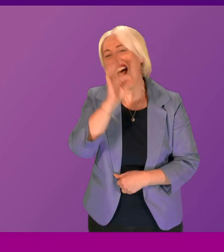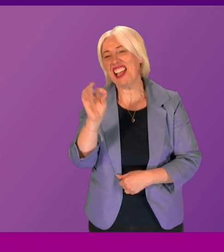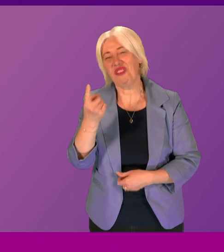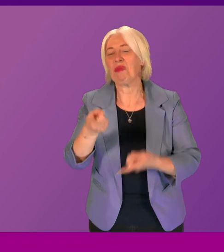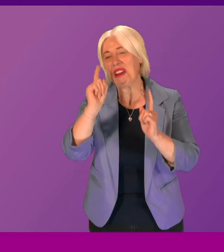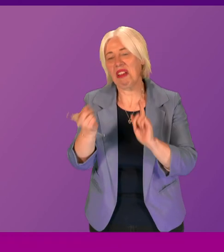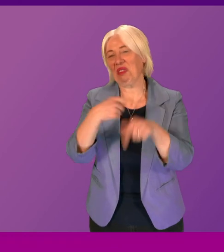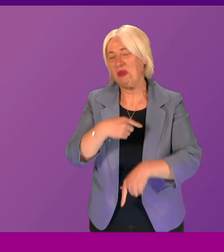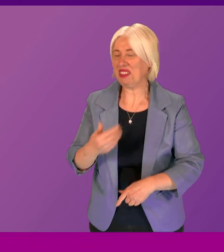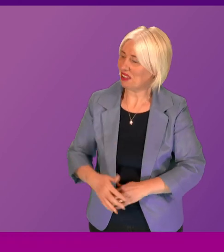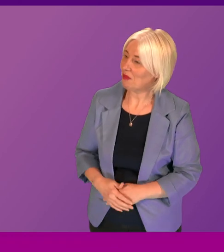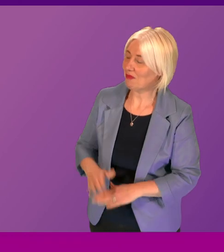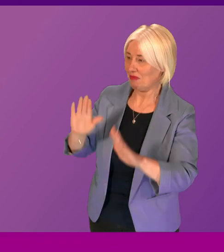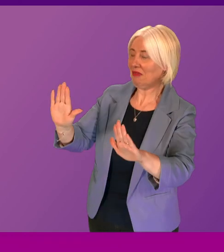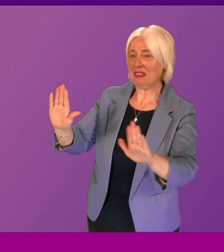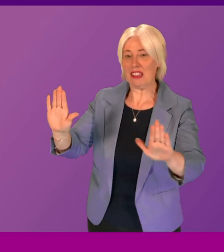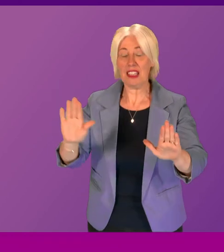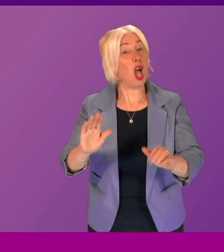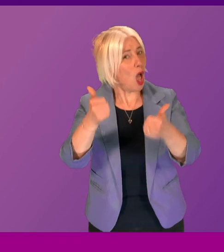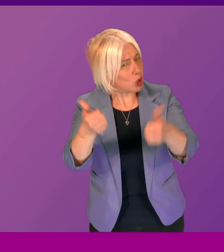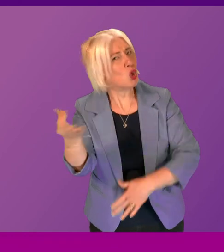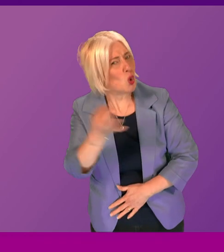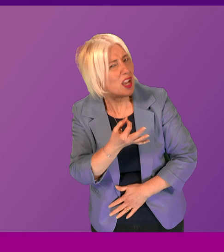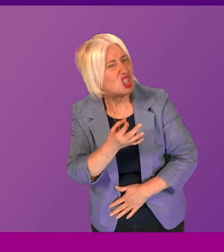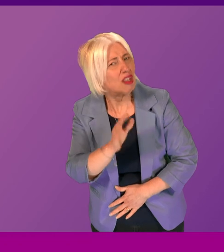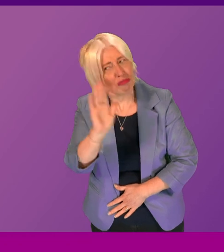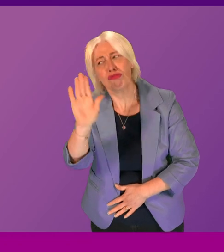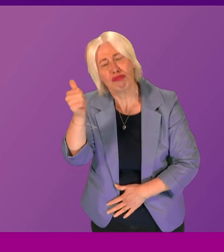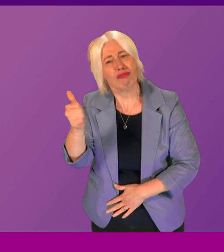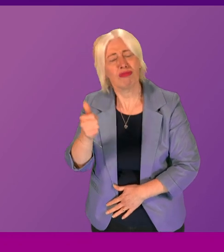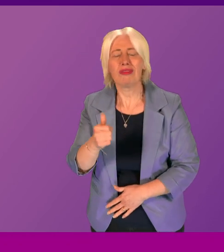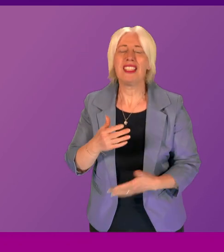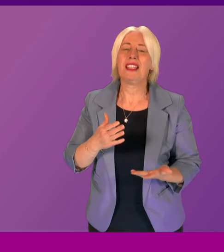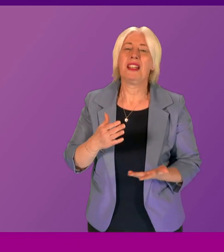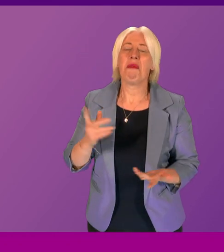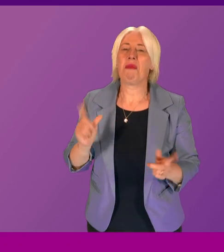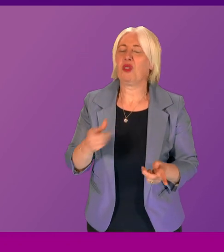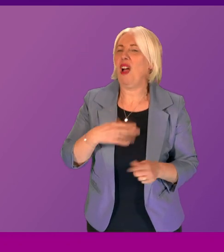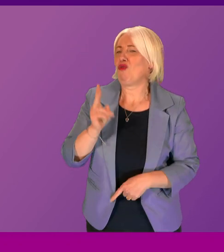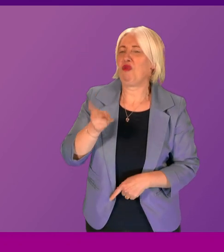In fairness, Presiding Officer, it was a good question. I do not think that Brian Whittle has to repeat it.